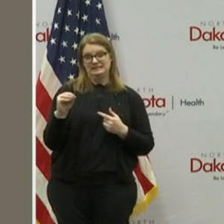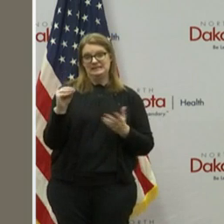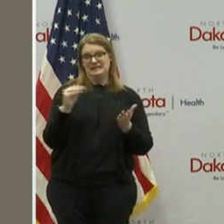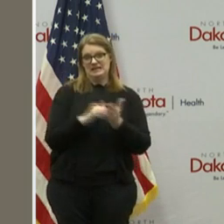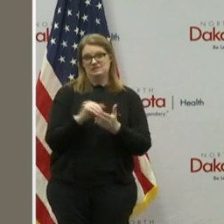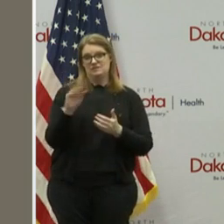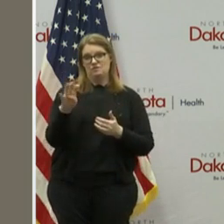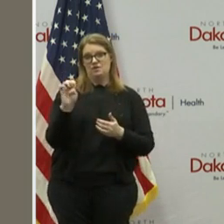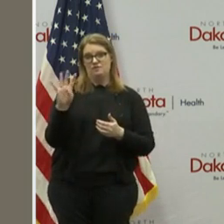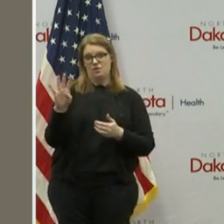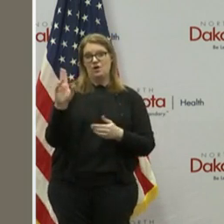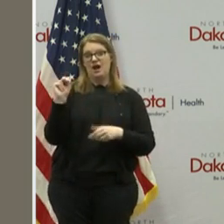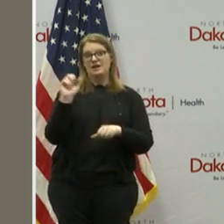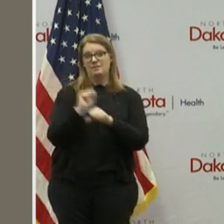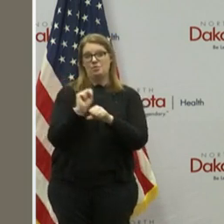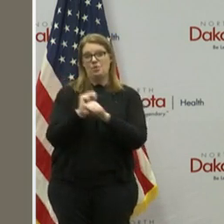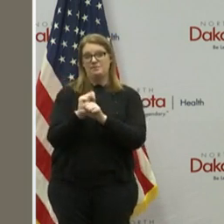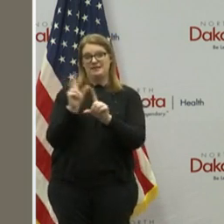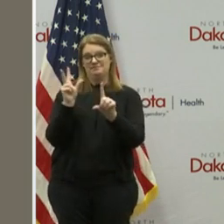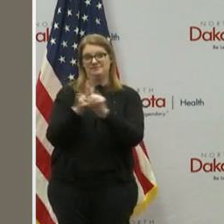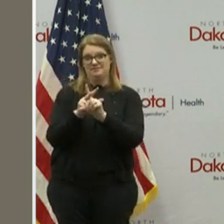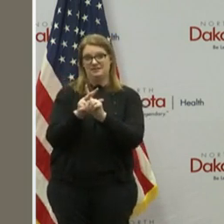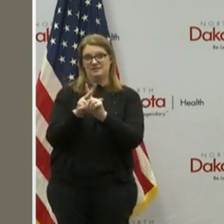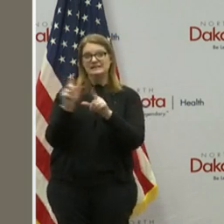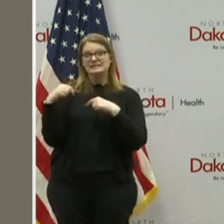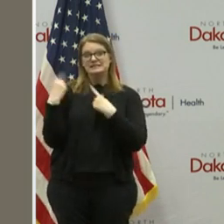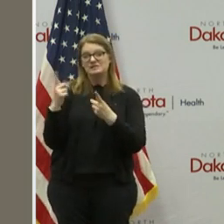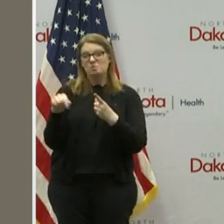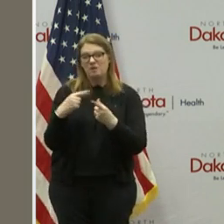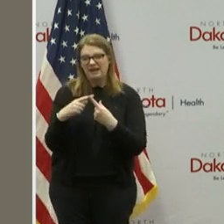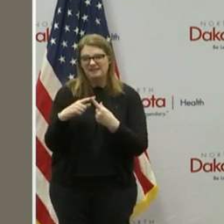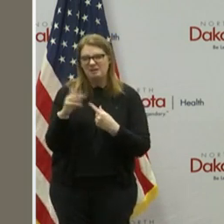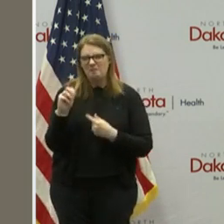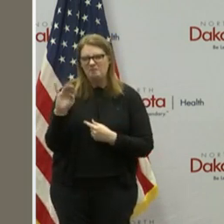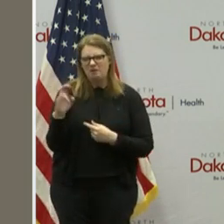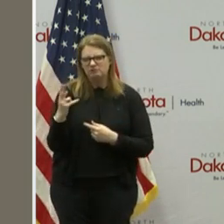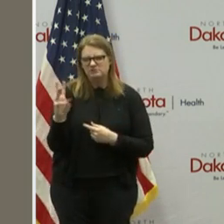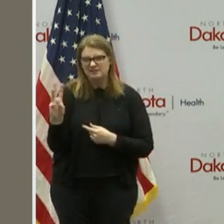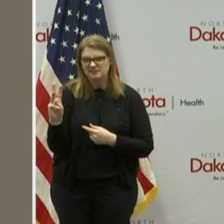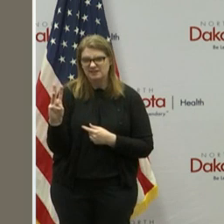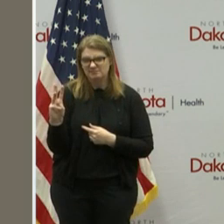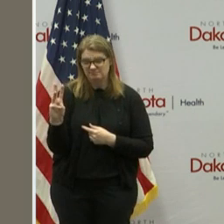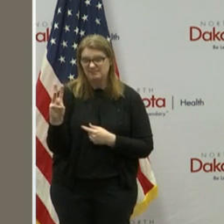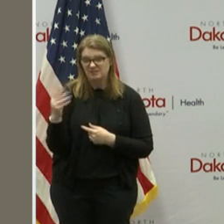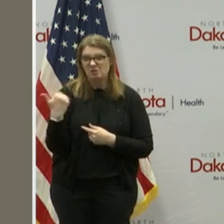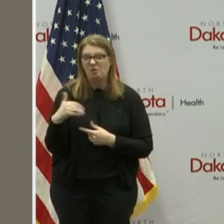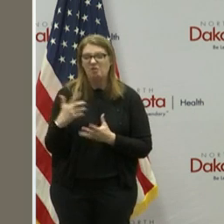YOUR HEAD AROUND WHICH IS THERE HAS BEEN 60,404 REGULAR